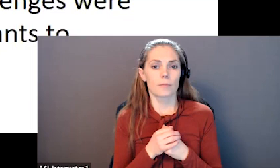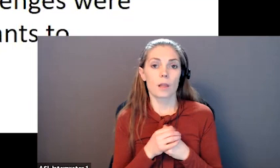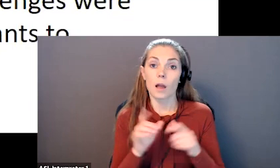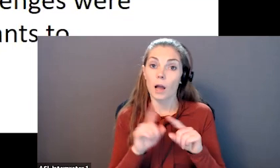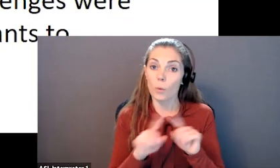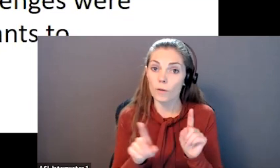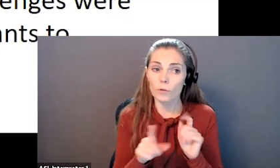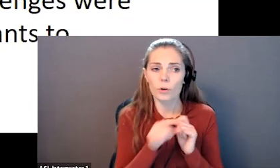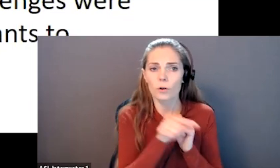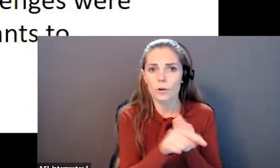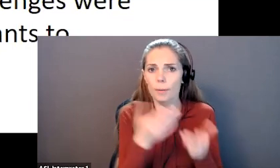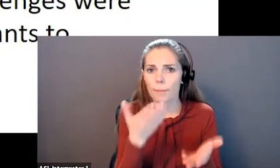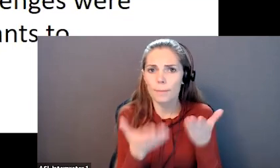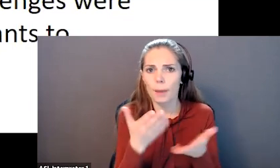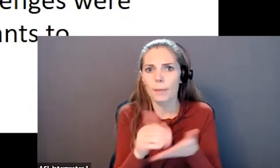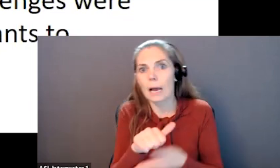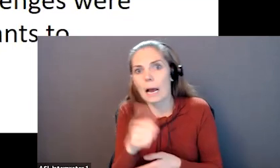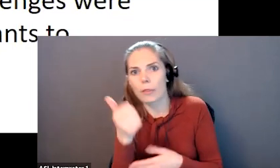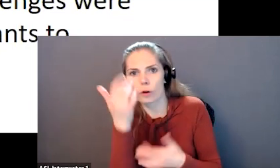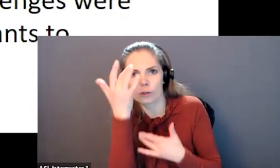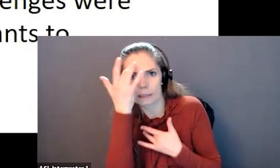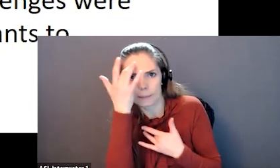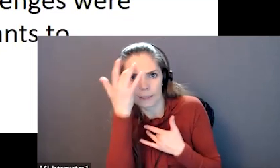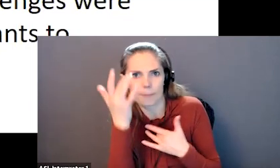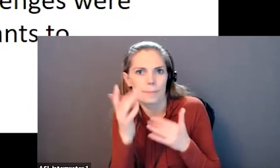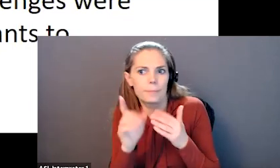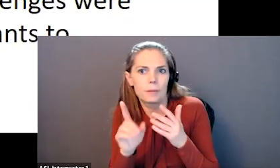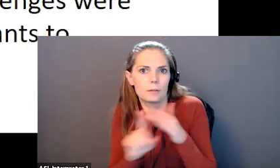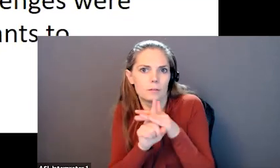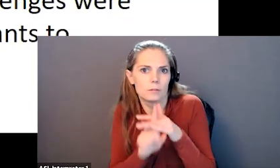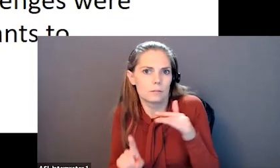some of their symptoms within the context of an overall persistent state of disability.